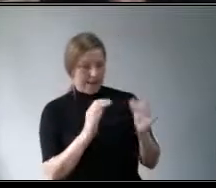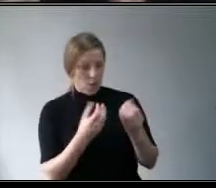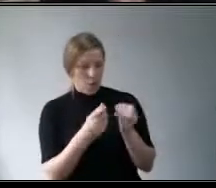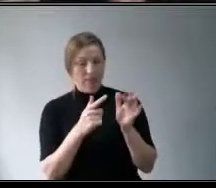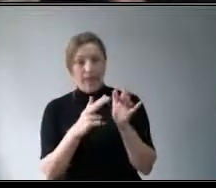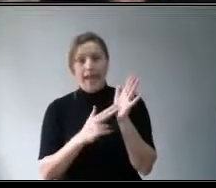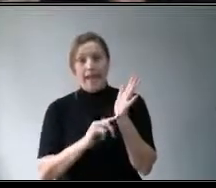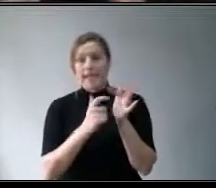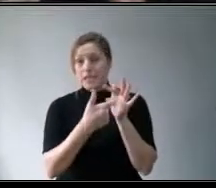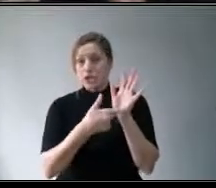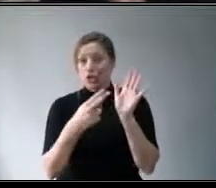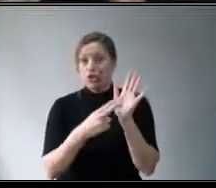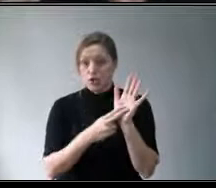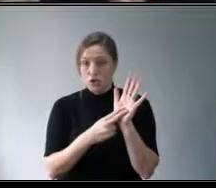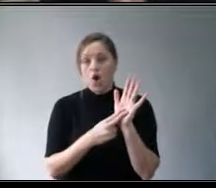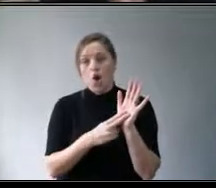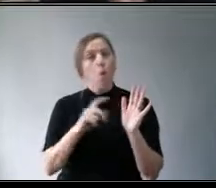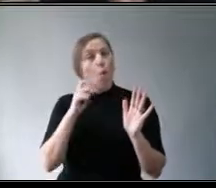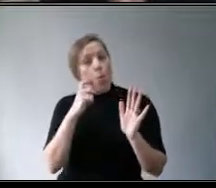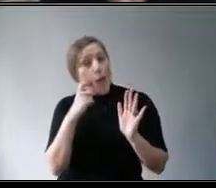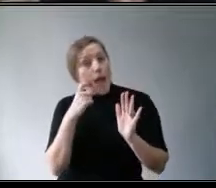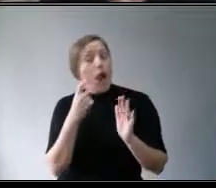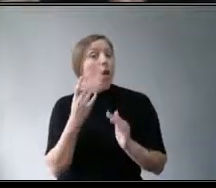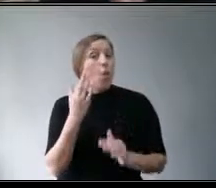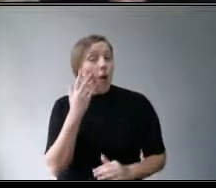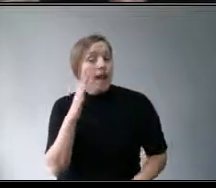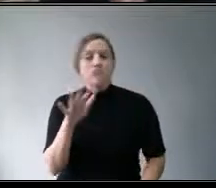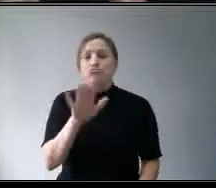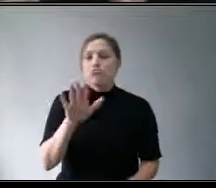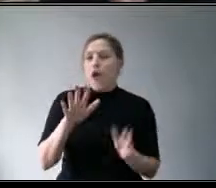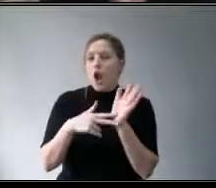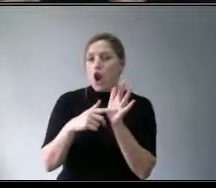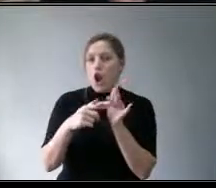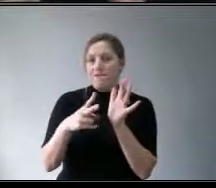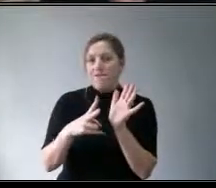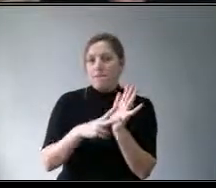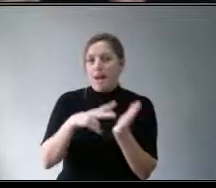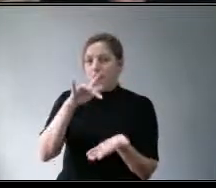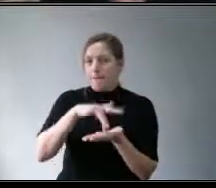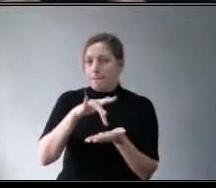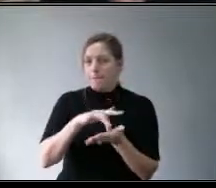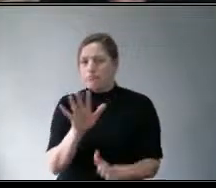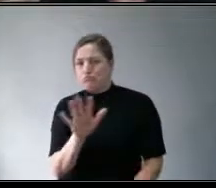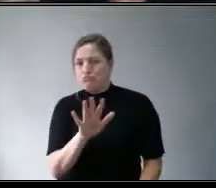together in mid-november so there's some sort of dates to keep free in your diary um looking to